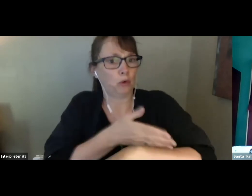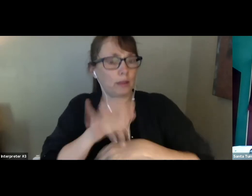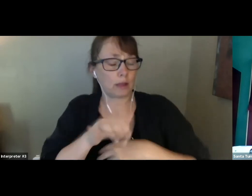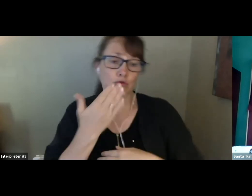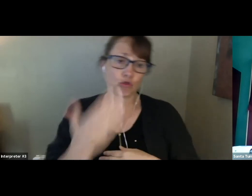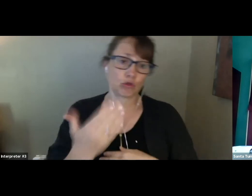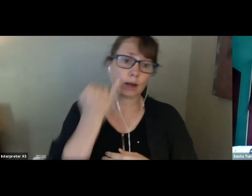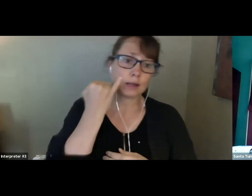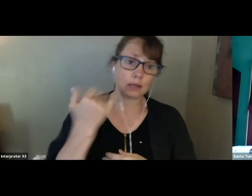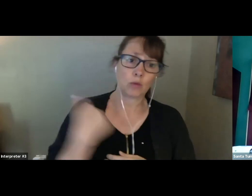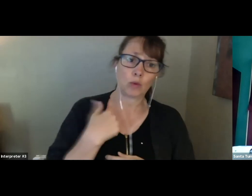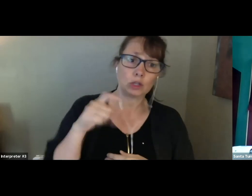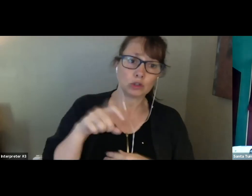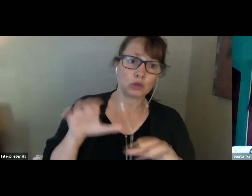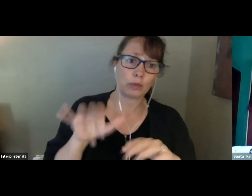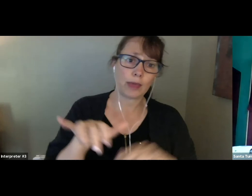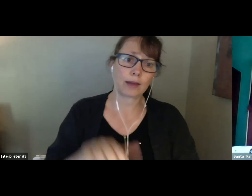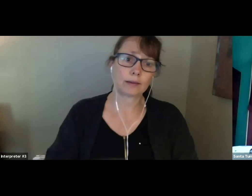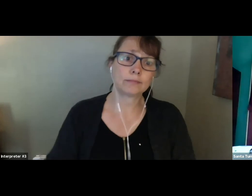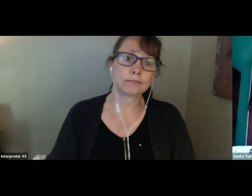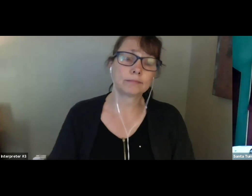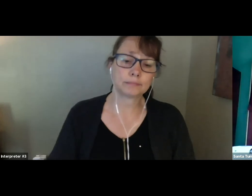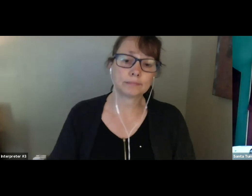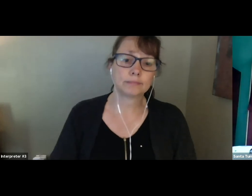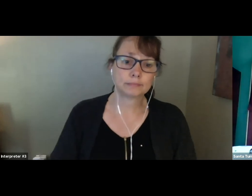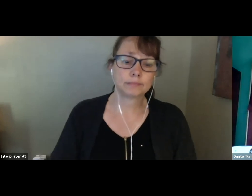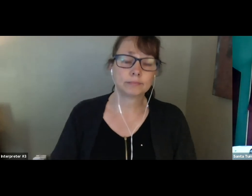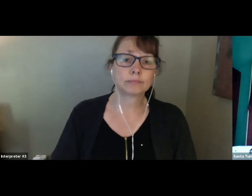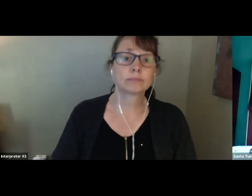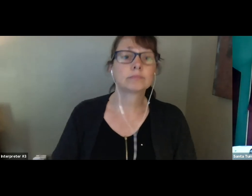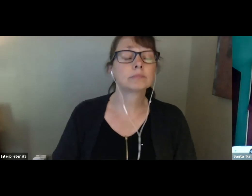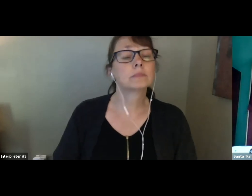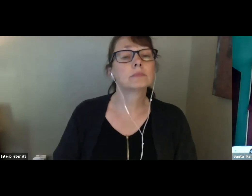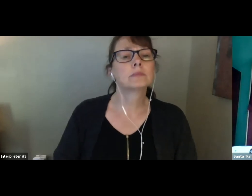do that. I wanted to ask, since there were no questions